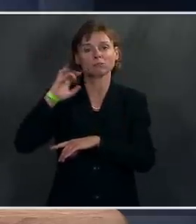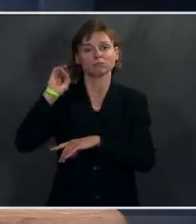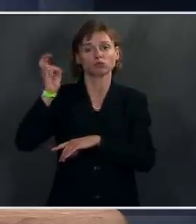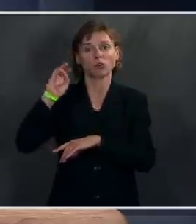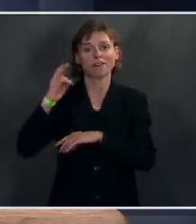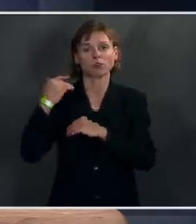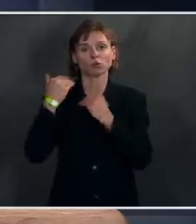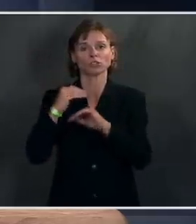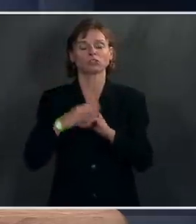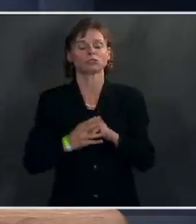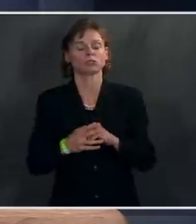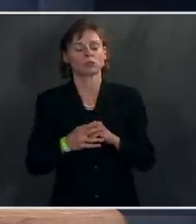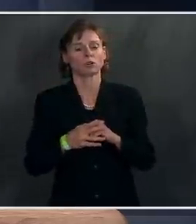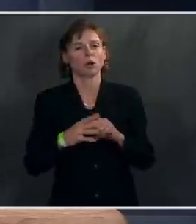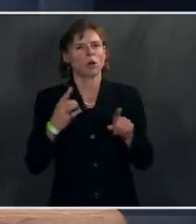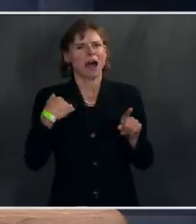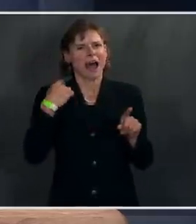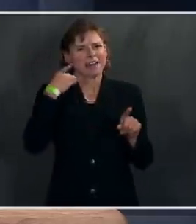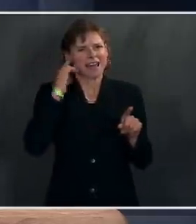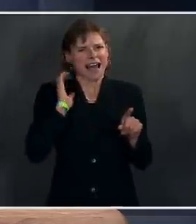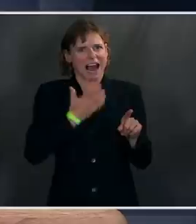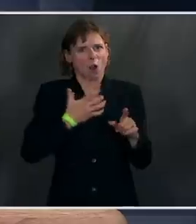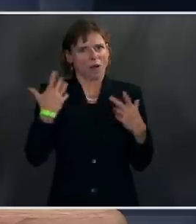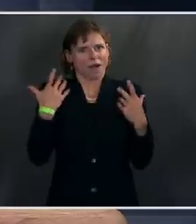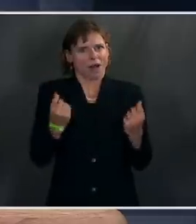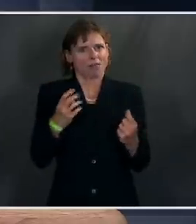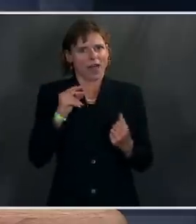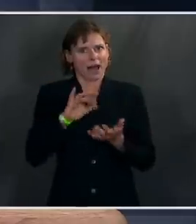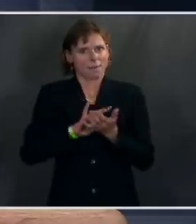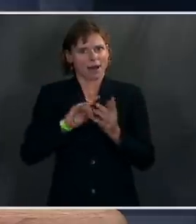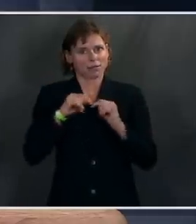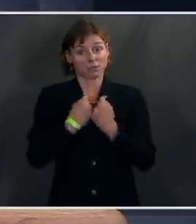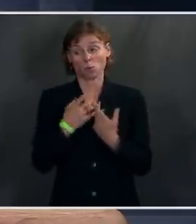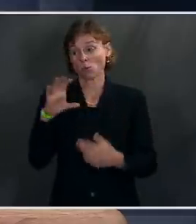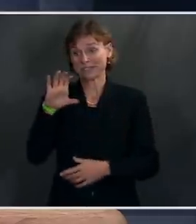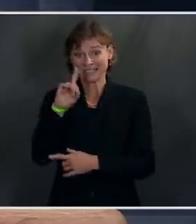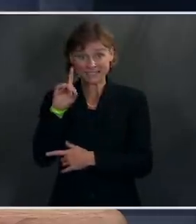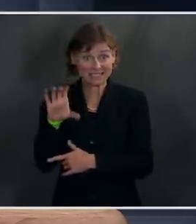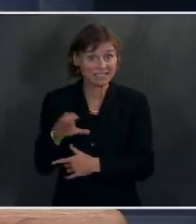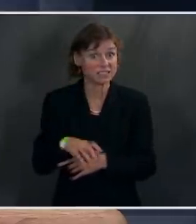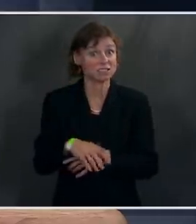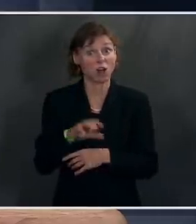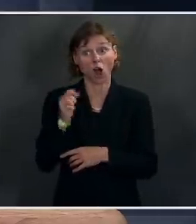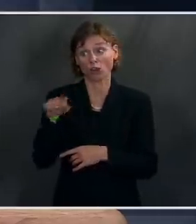our health and medical teams do so the CDC and others who are actual doctors